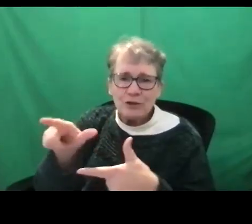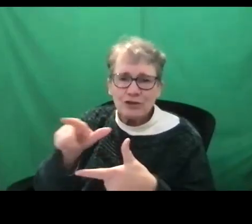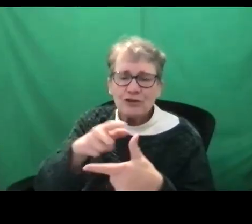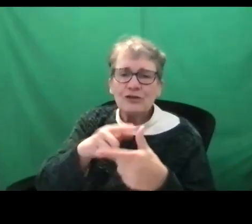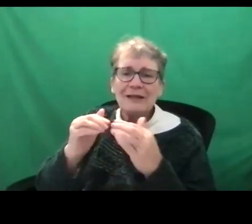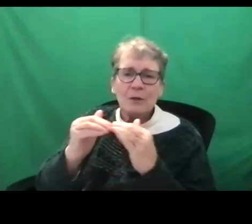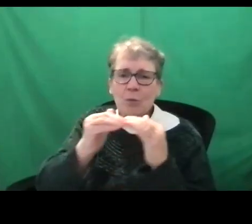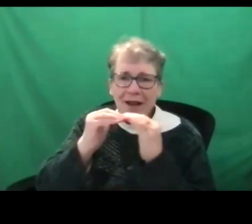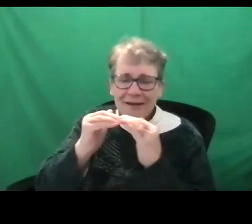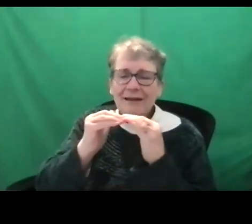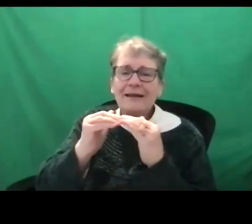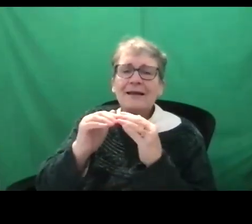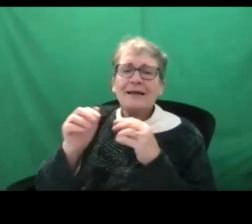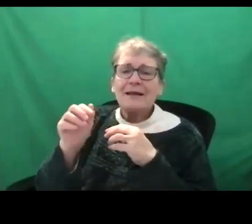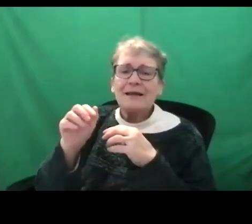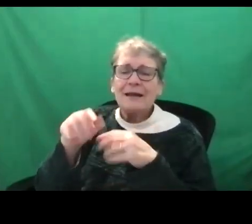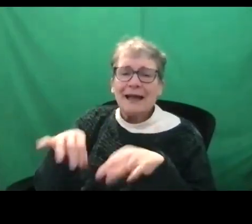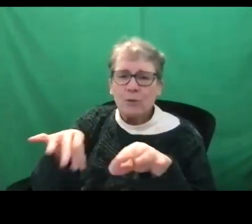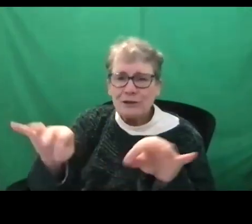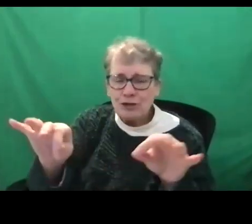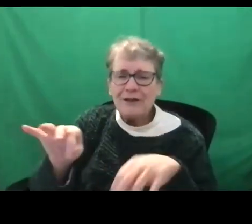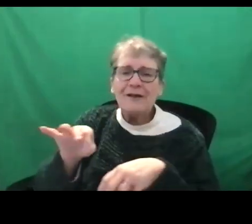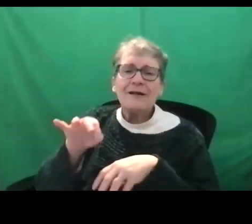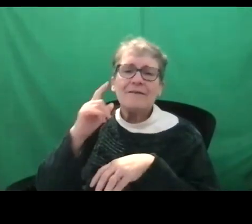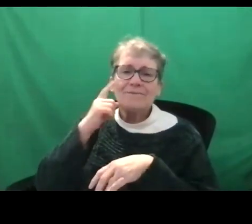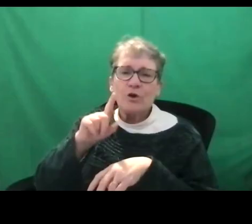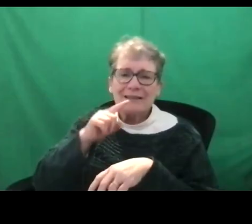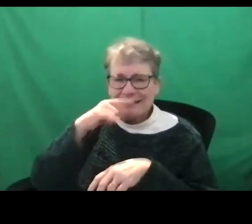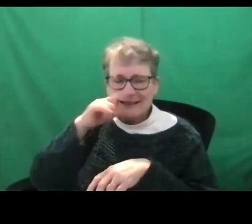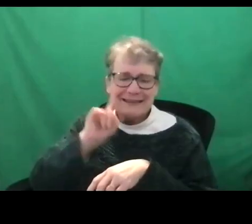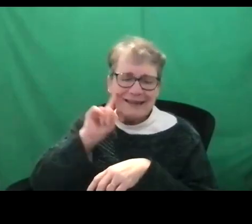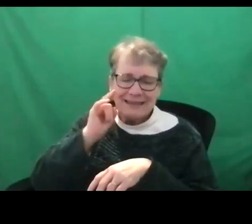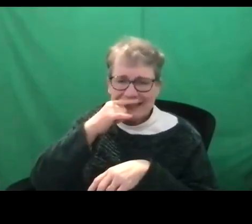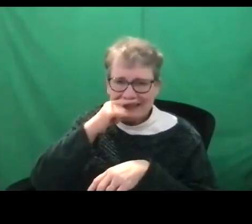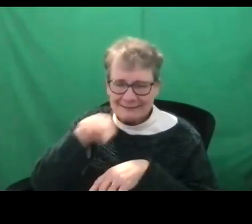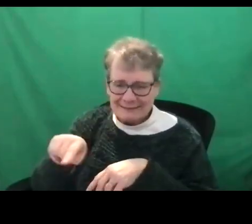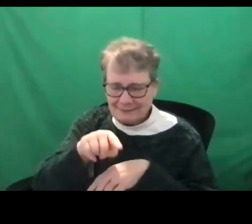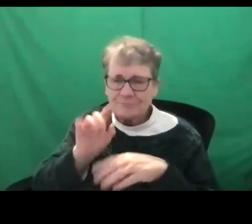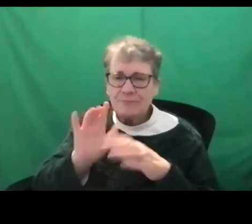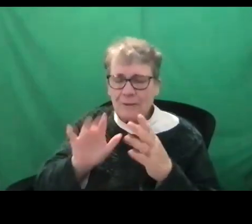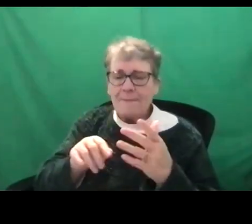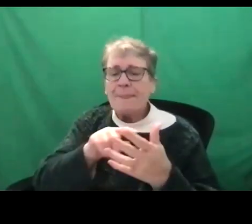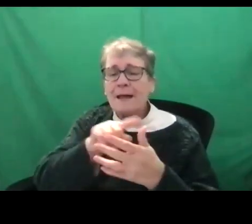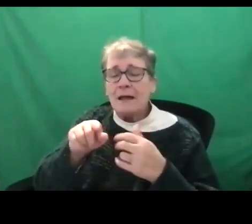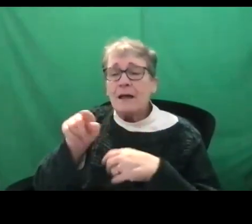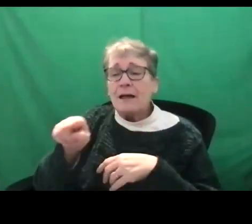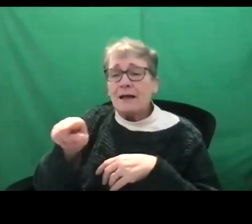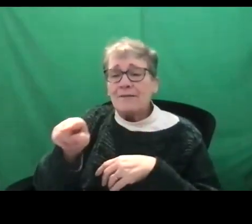[Interpreter for Dr. Charleen] Right. LEAD-K focuses on language equality, acquisition, for Deaf children.